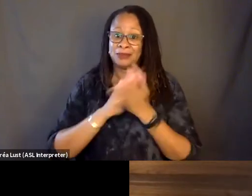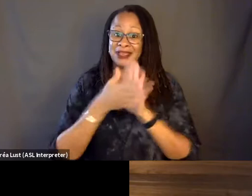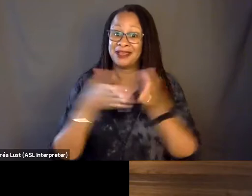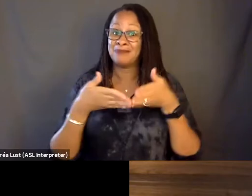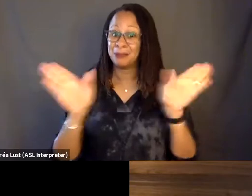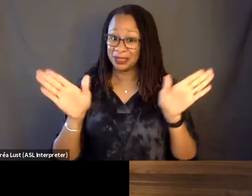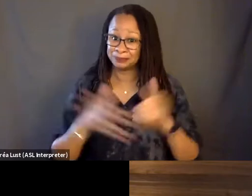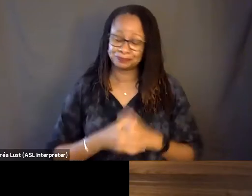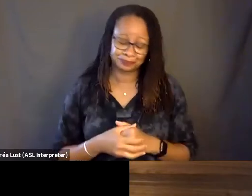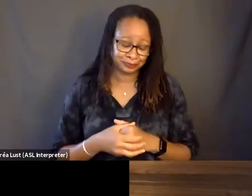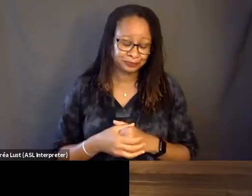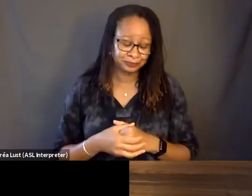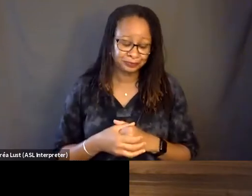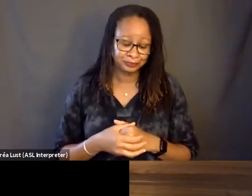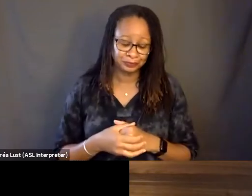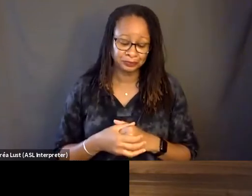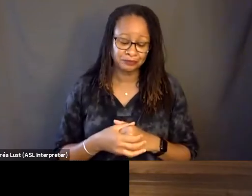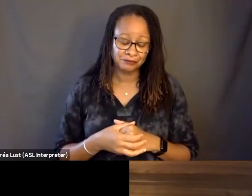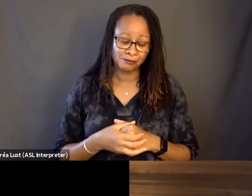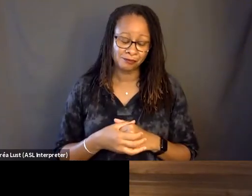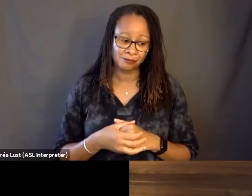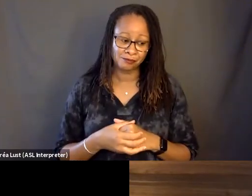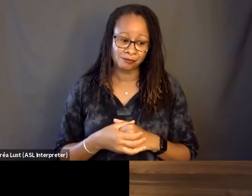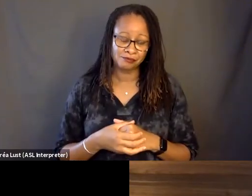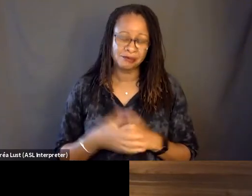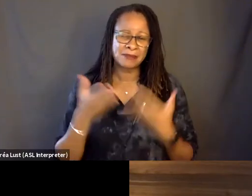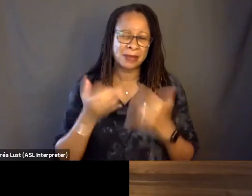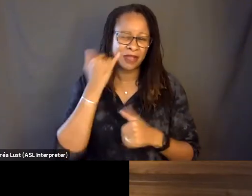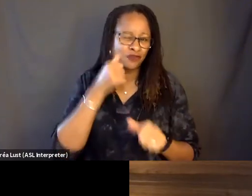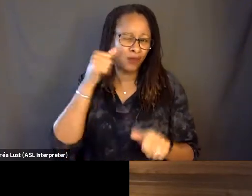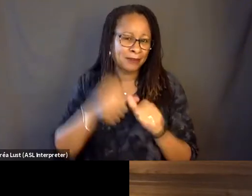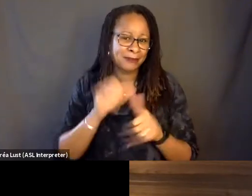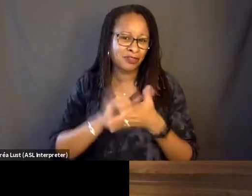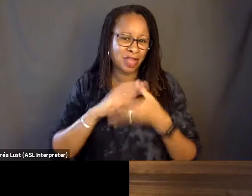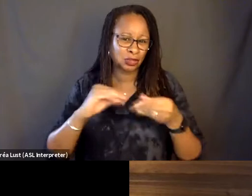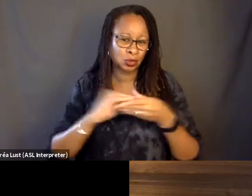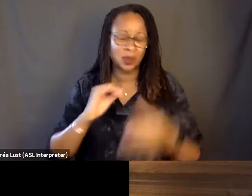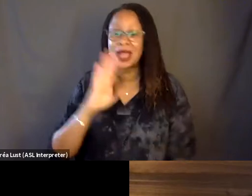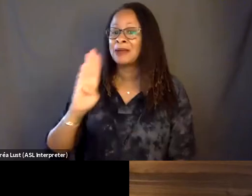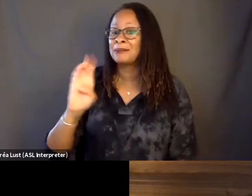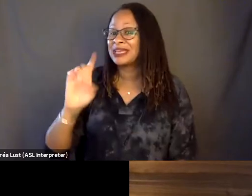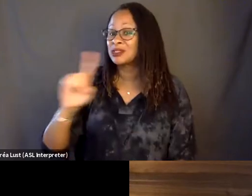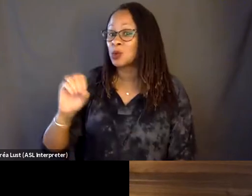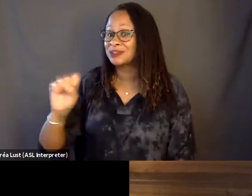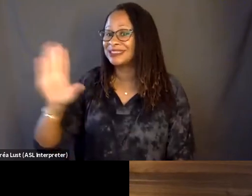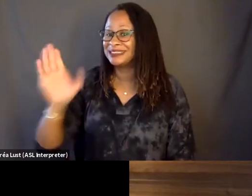And if you might recall, the story of Bezo's hack